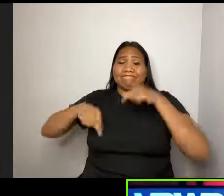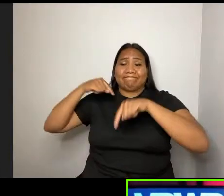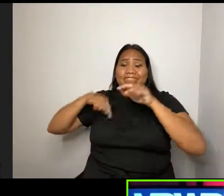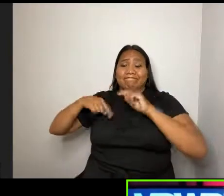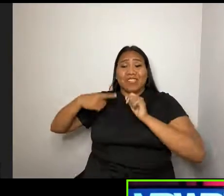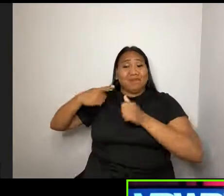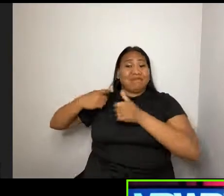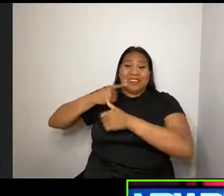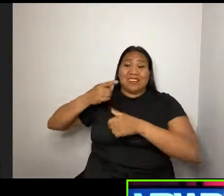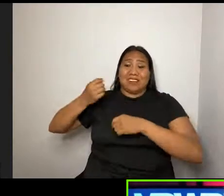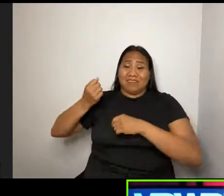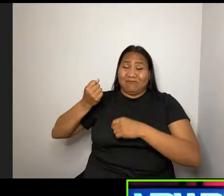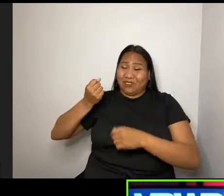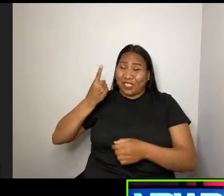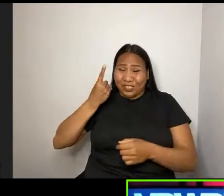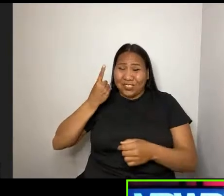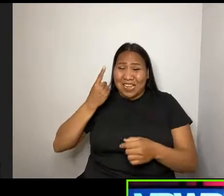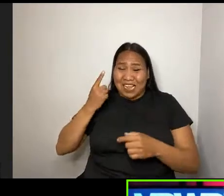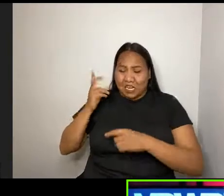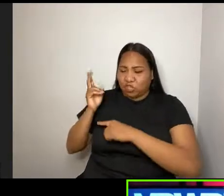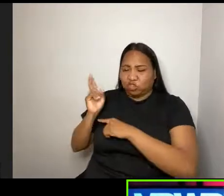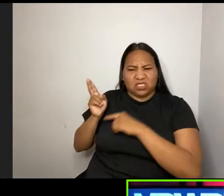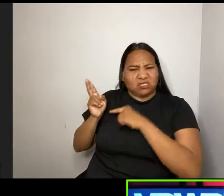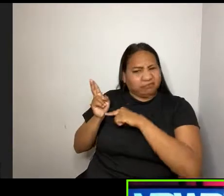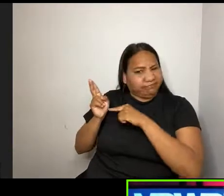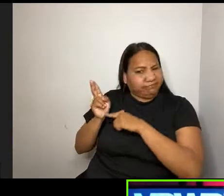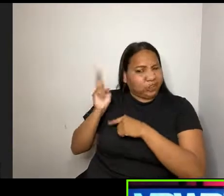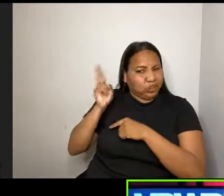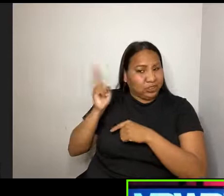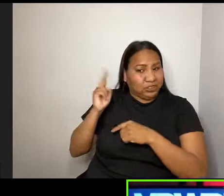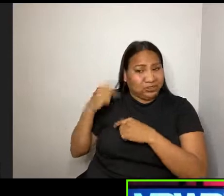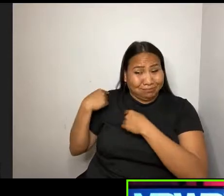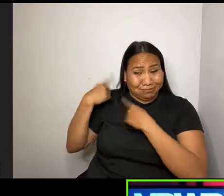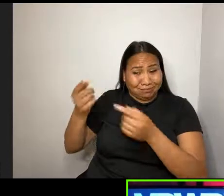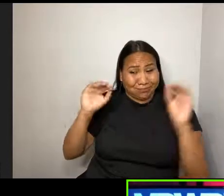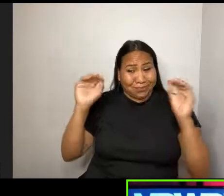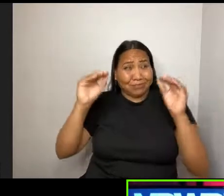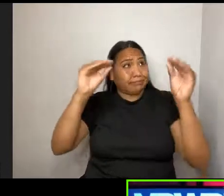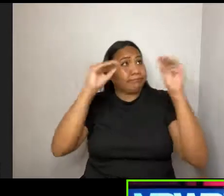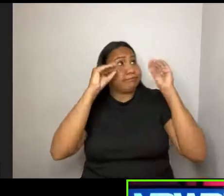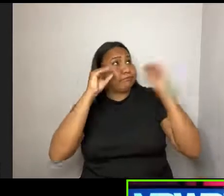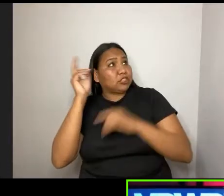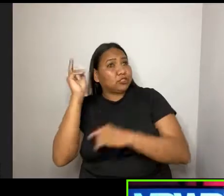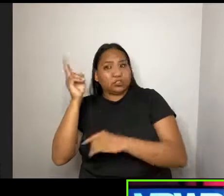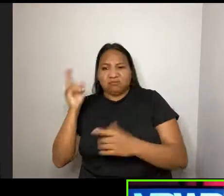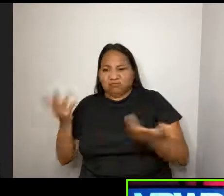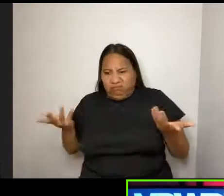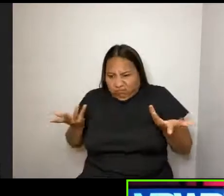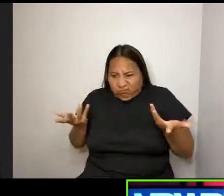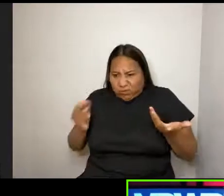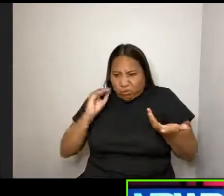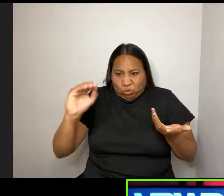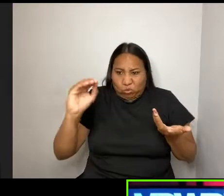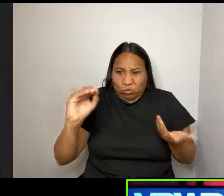us were taught the real history because it was all controlled by the gatekeepers of White supremacy.